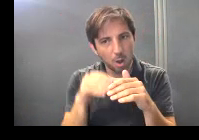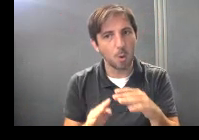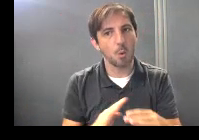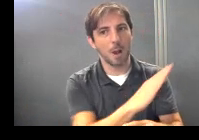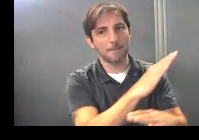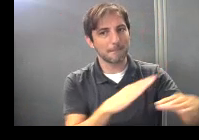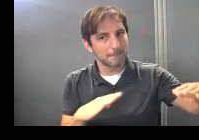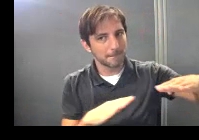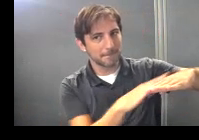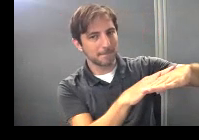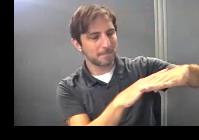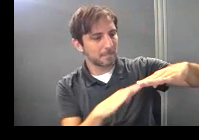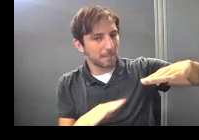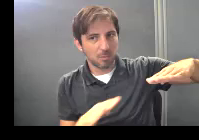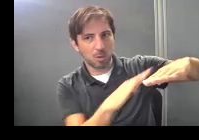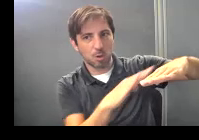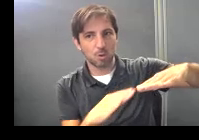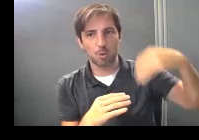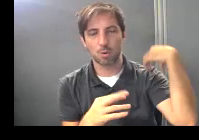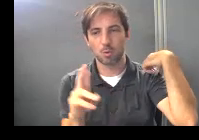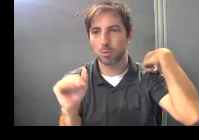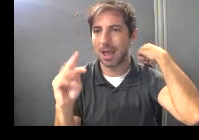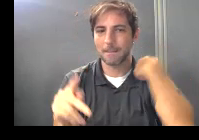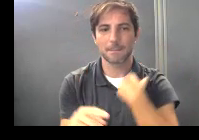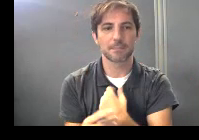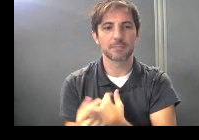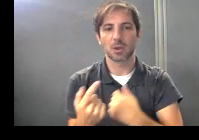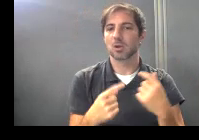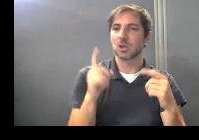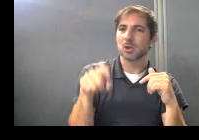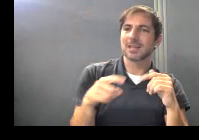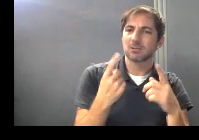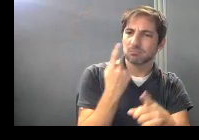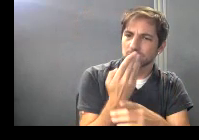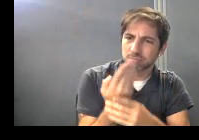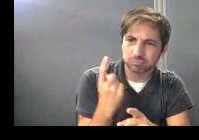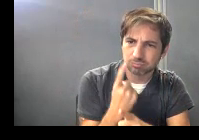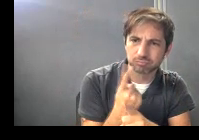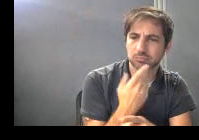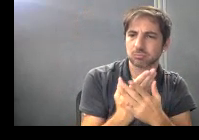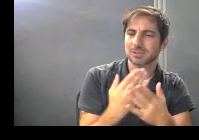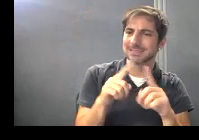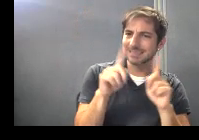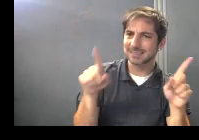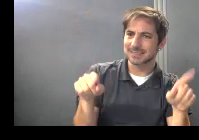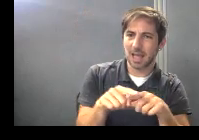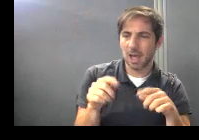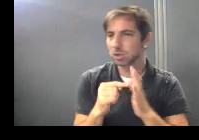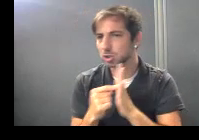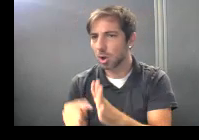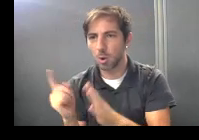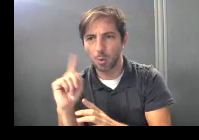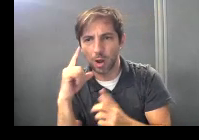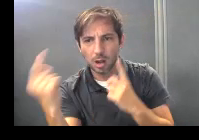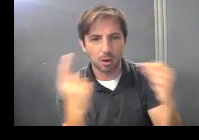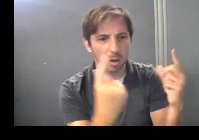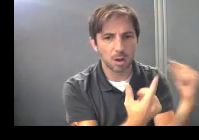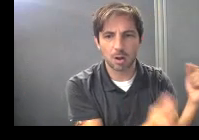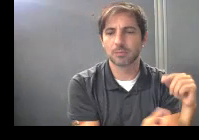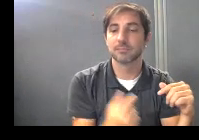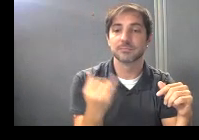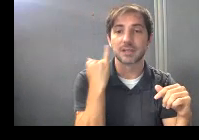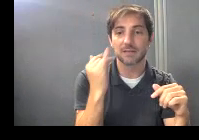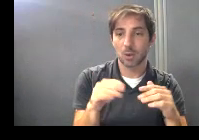SURE YOU HAVE SIGNAGE FOR ACCESSIBLE RESTROOMS AND ENTRANCES, ETC.